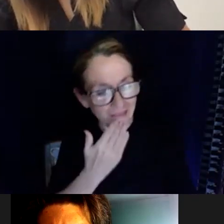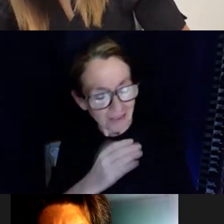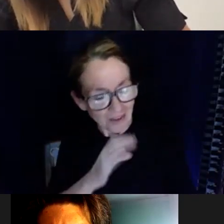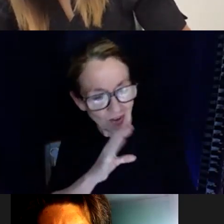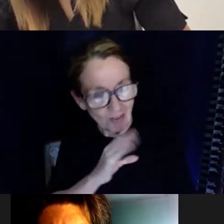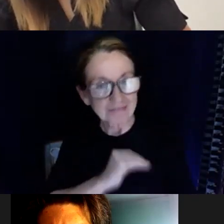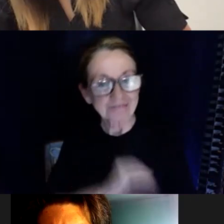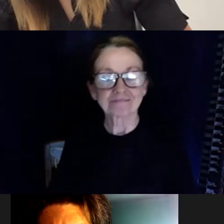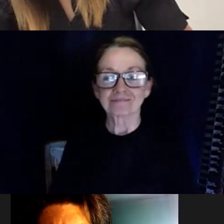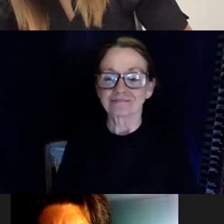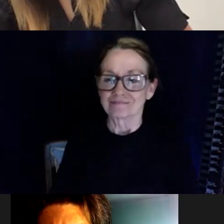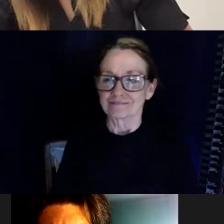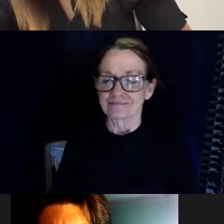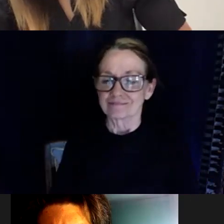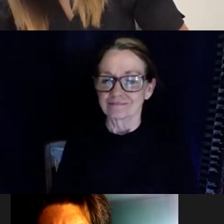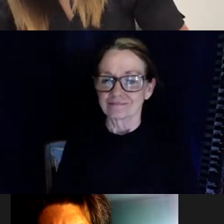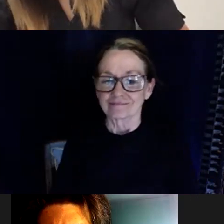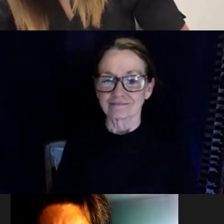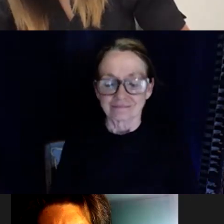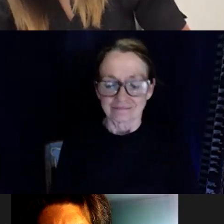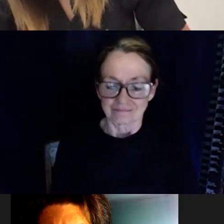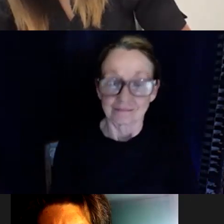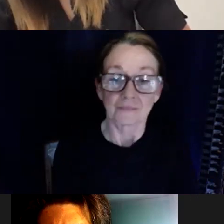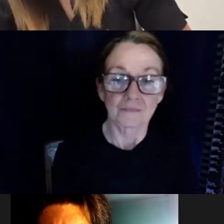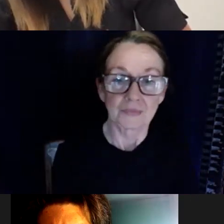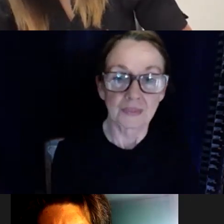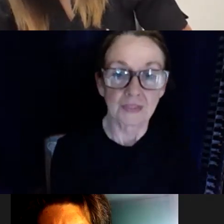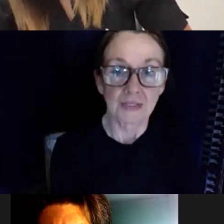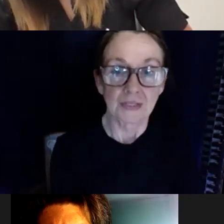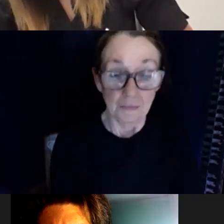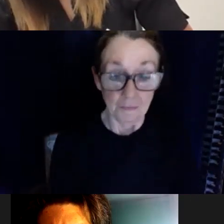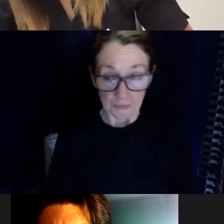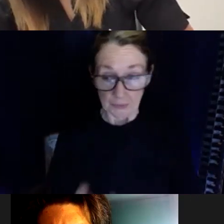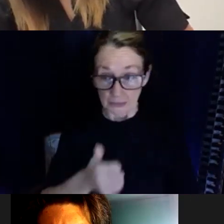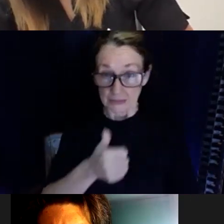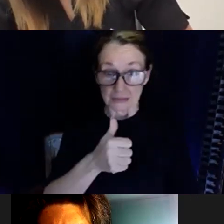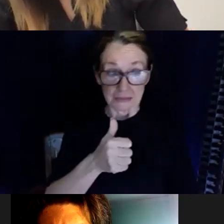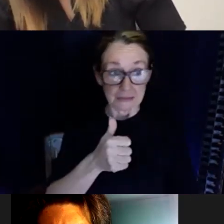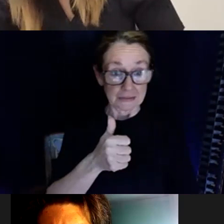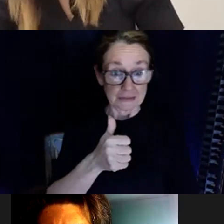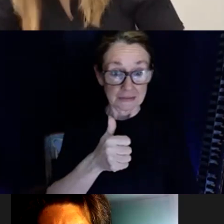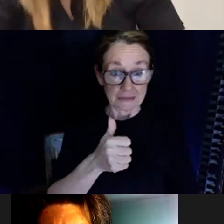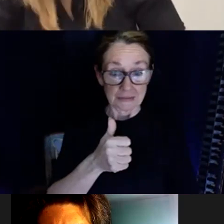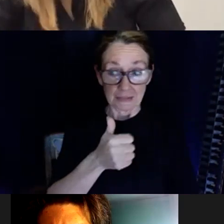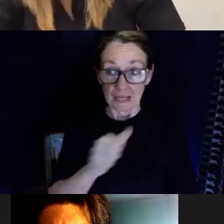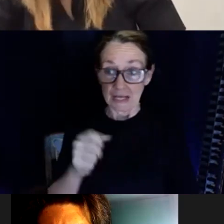I WILL MOVE THAT WE ACCEPT THE MEETING MINUTES AS AMENDED. THANK YOU, CAROLINE.